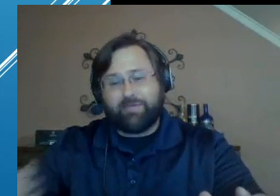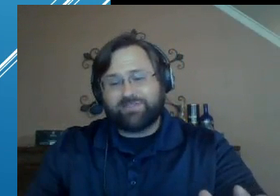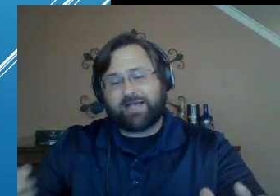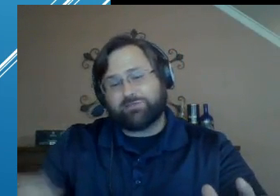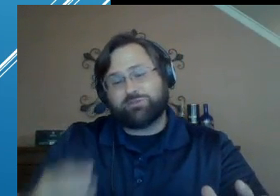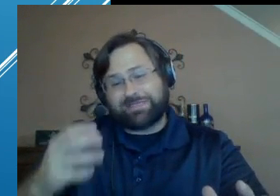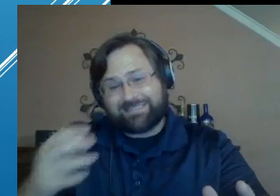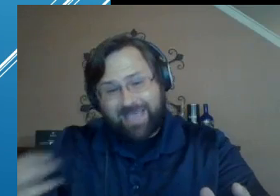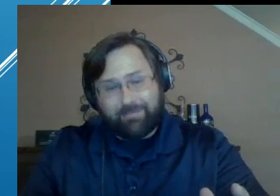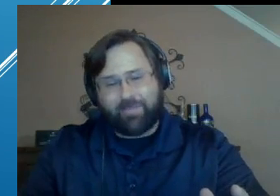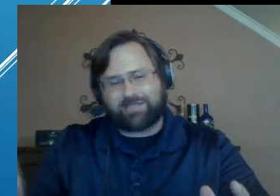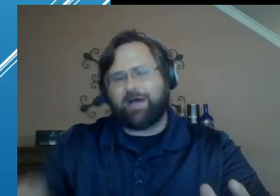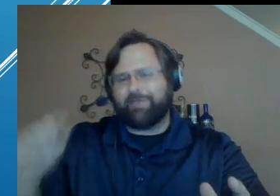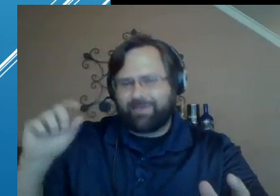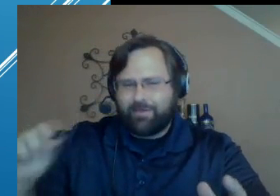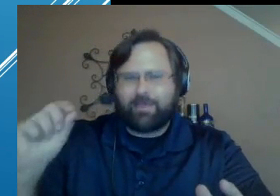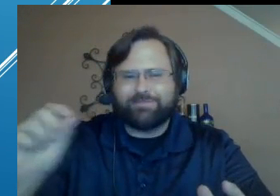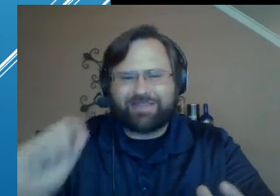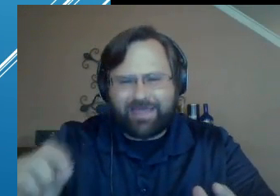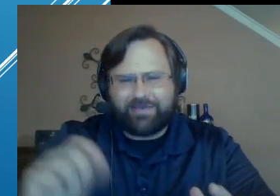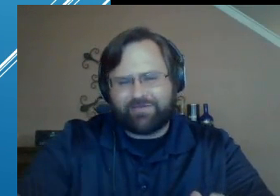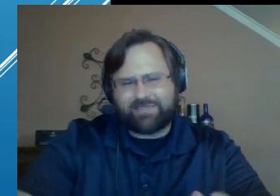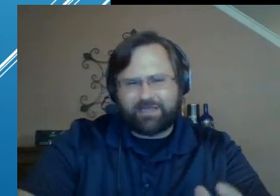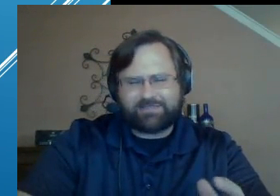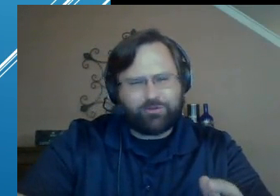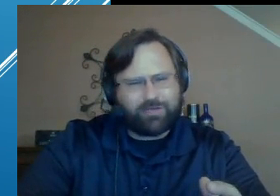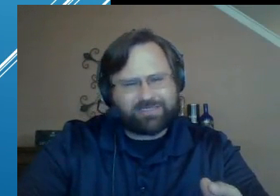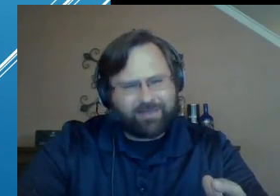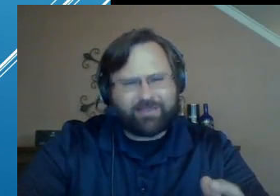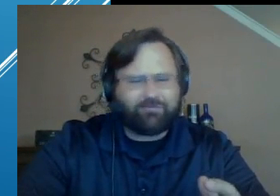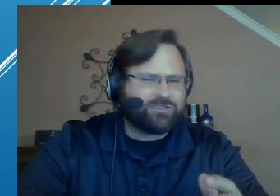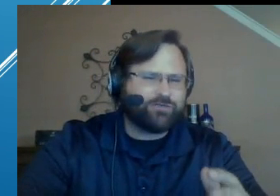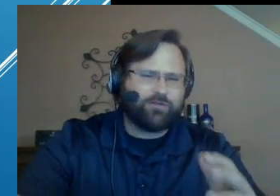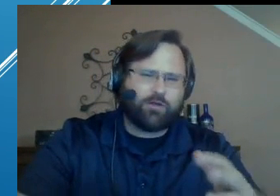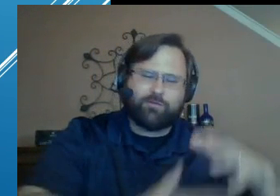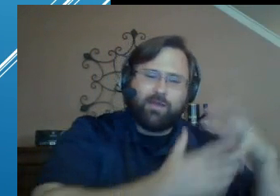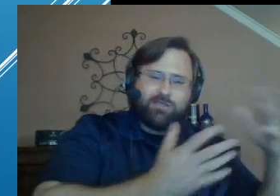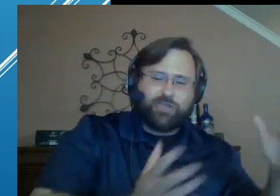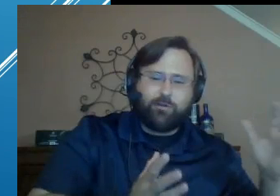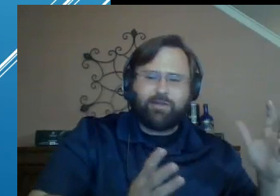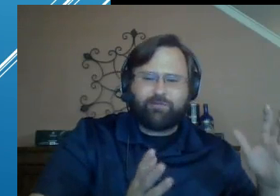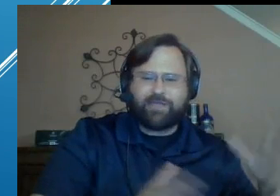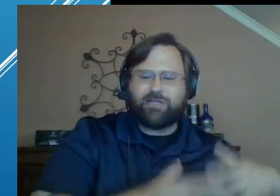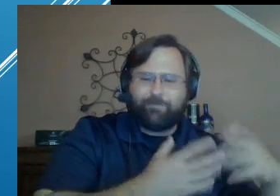emphasize which would say about that topic comes at the end of the sentnece so you can expect the information to flow from general information